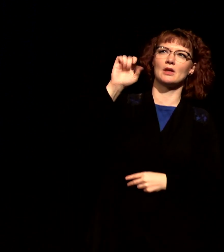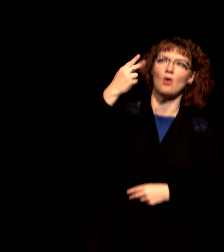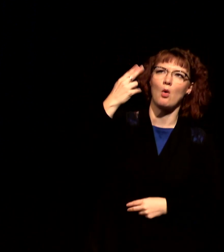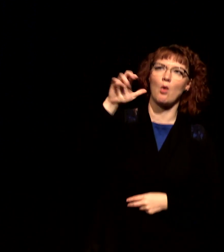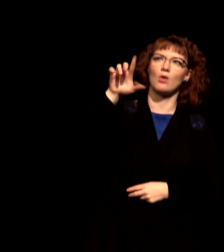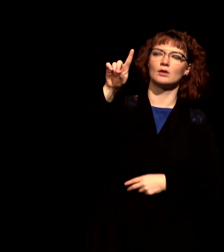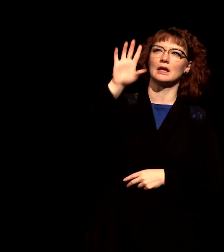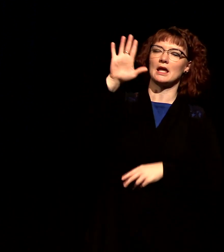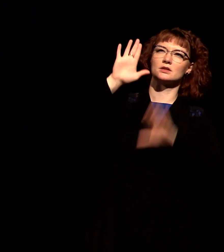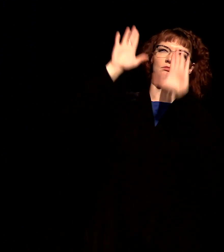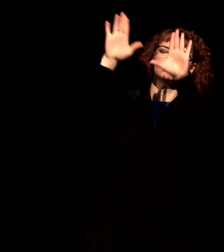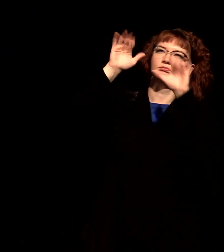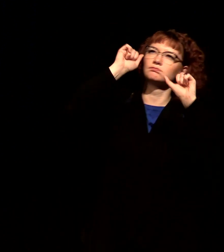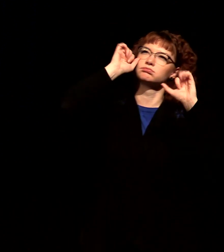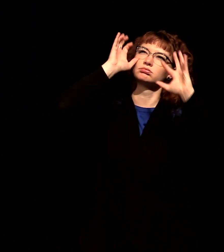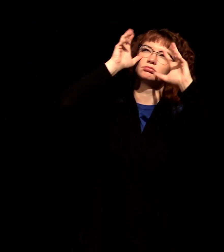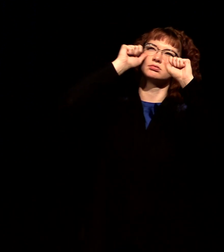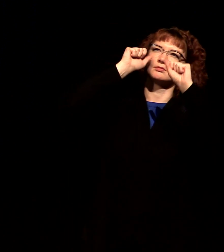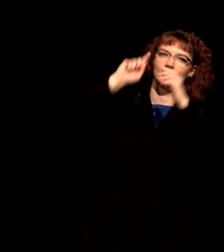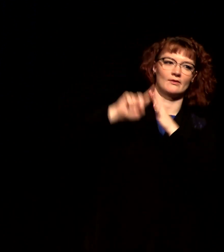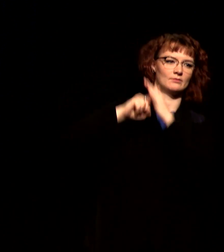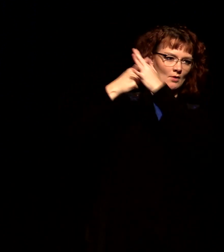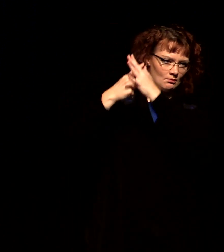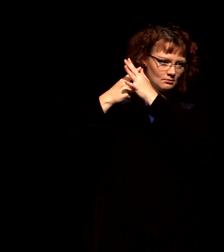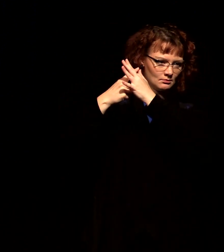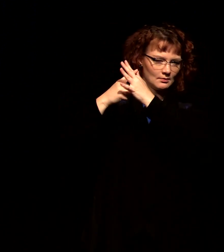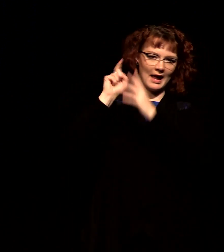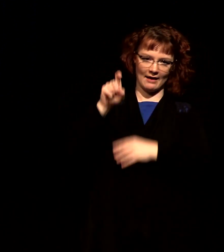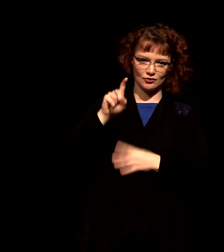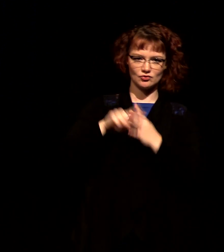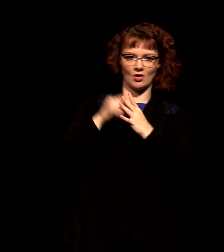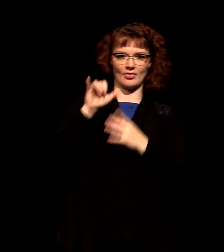greatness of God. That's where we have to start. And from